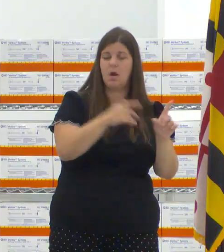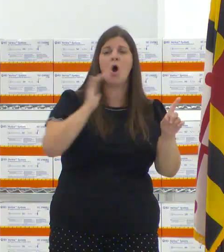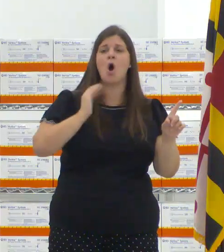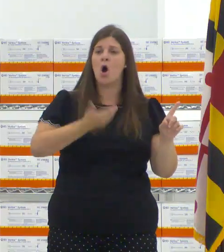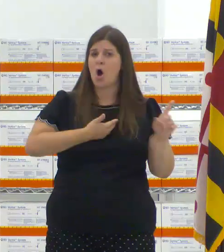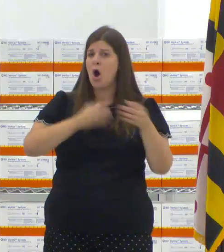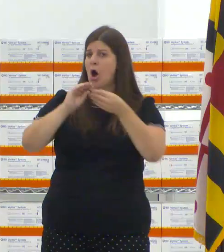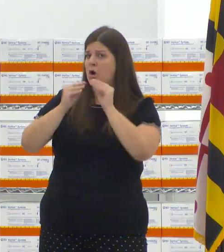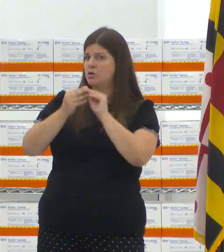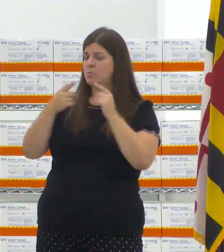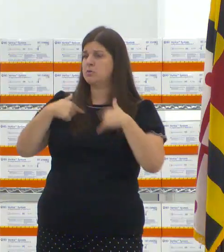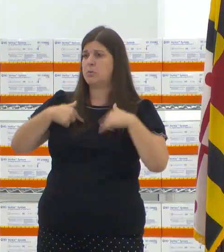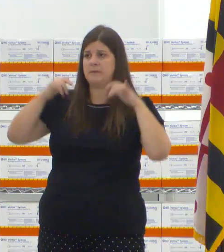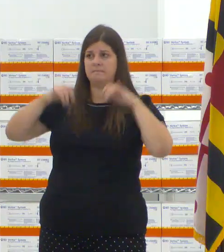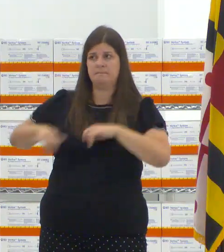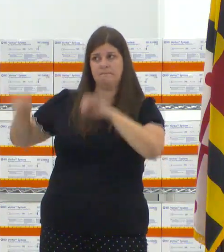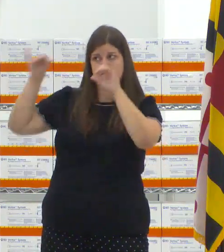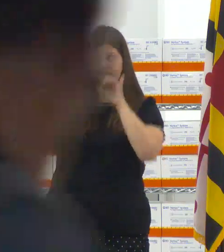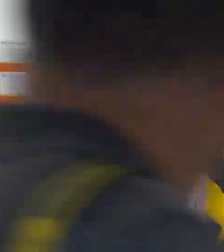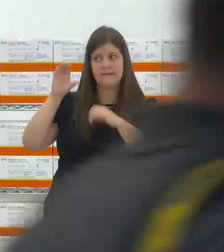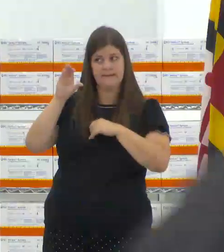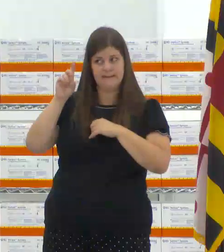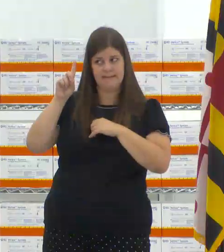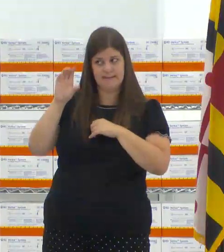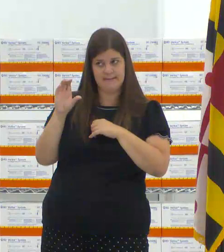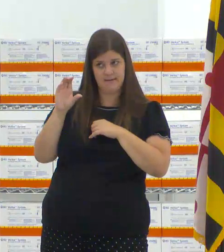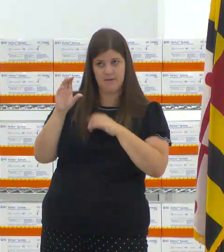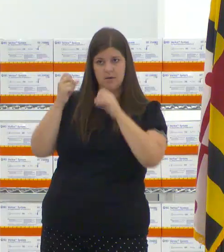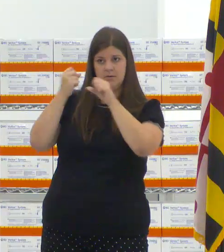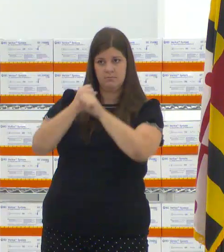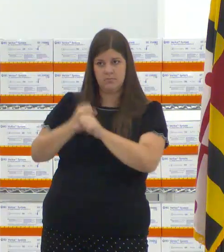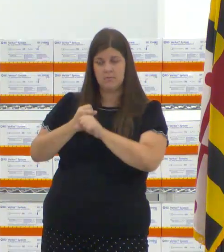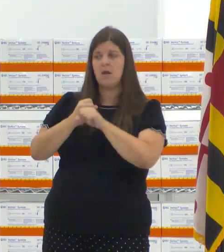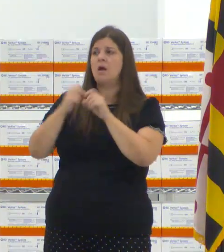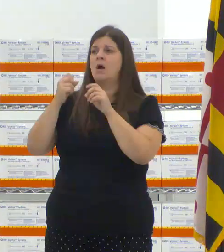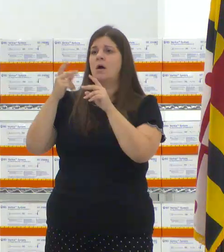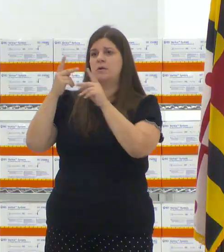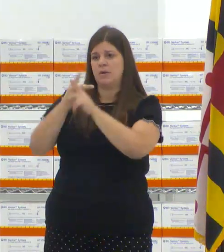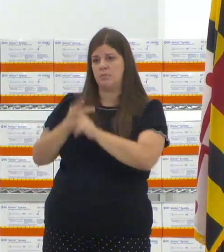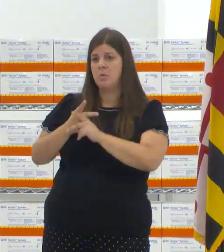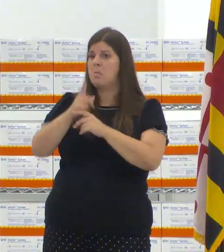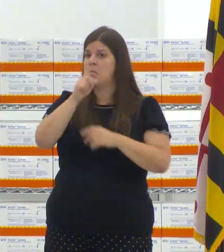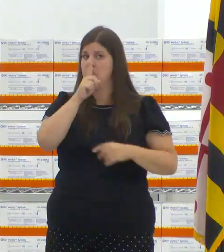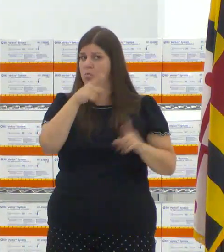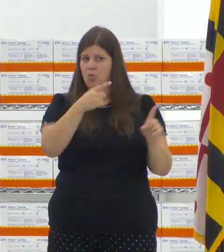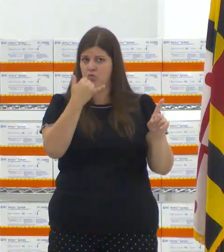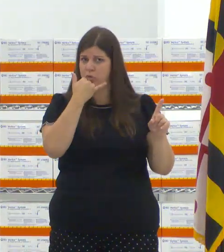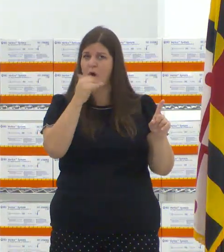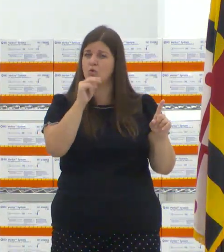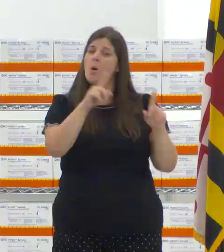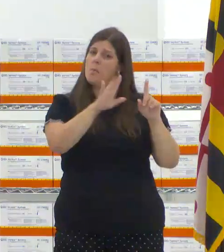We actually talk about the number of people tested versus just the gross number of tests divided by the test divided by the number of tests by the